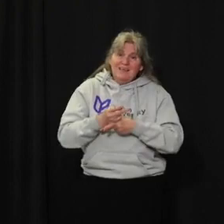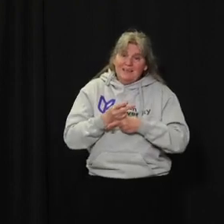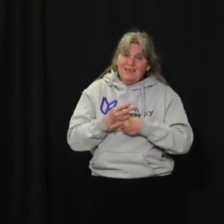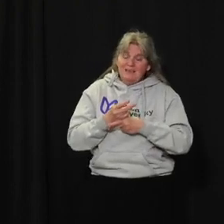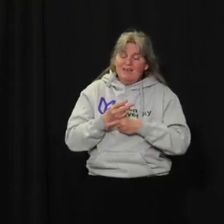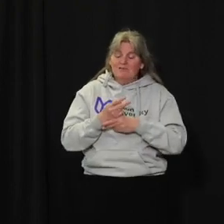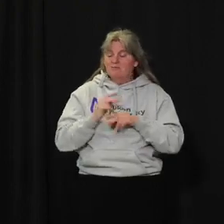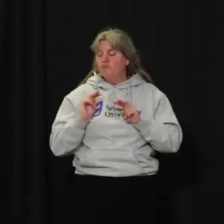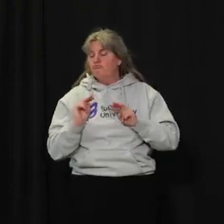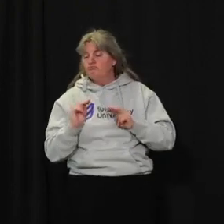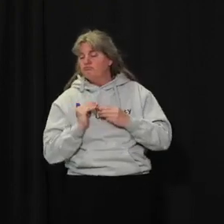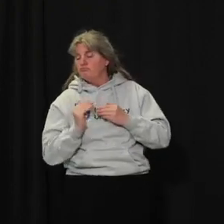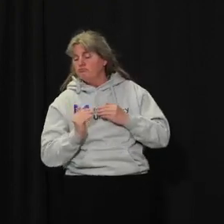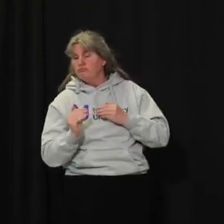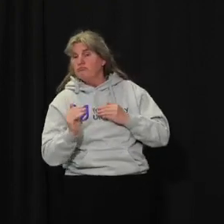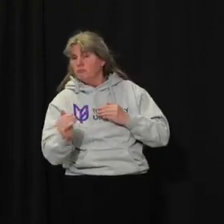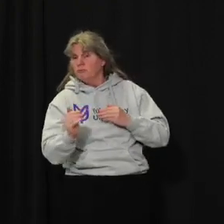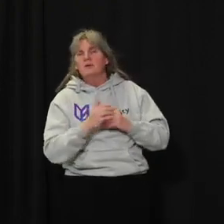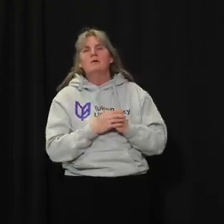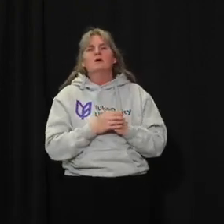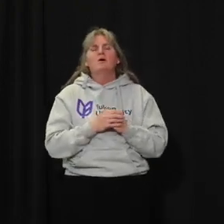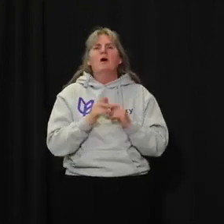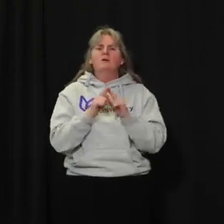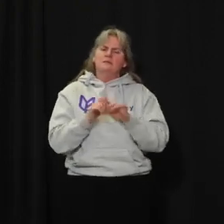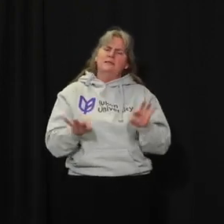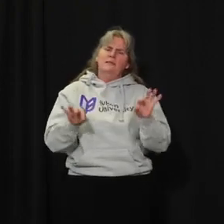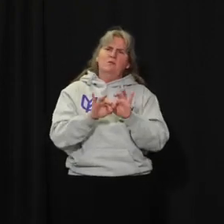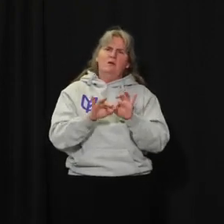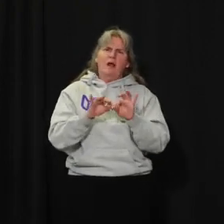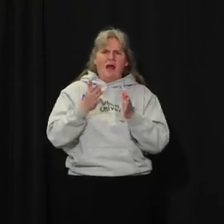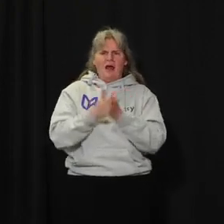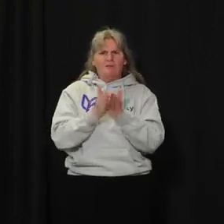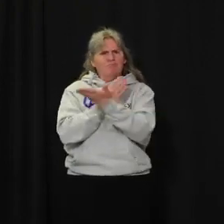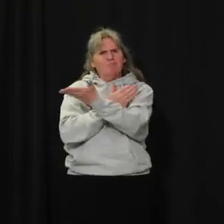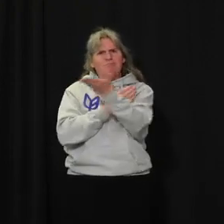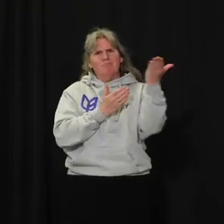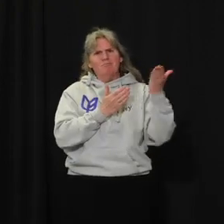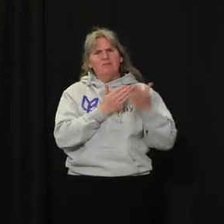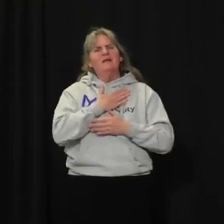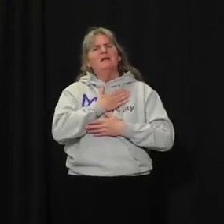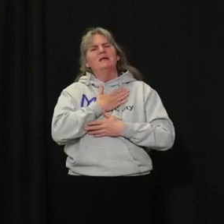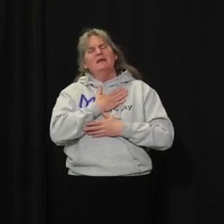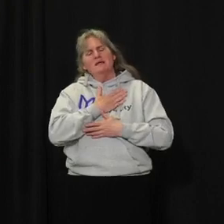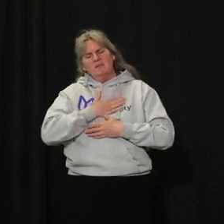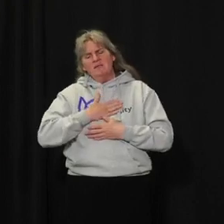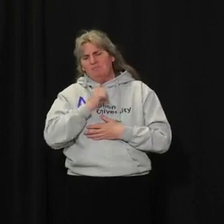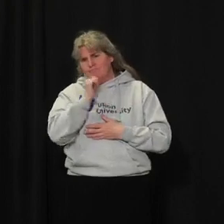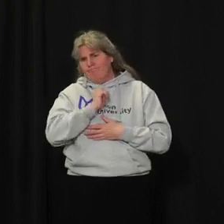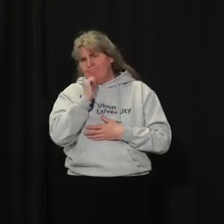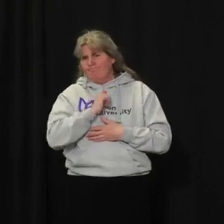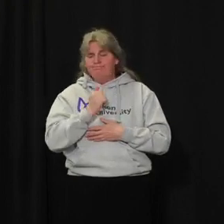the phases of reopening. Most importantly, I'm asking you pleas to remain diligent.